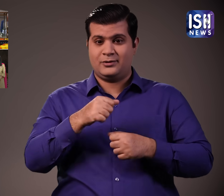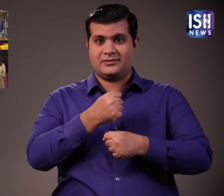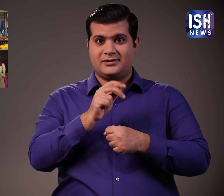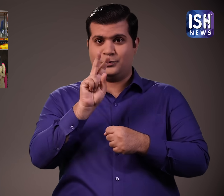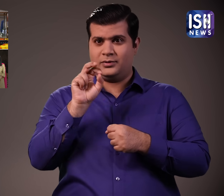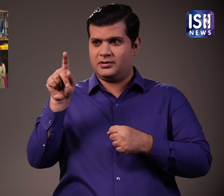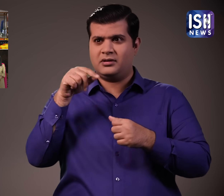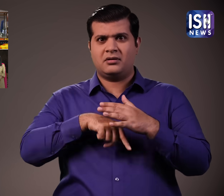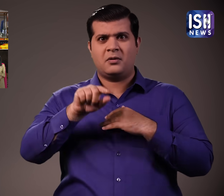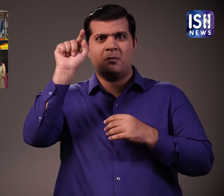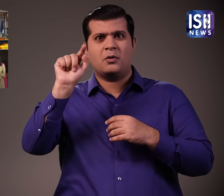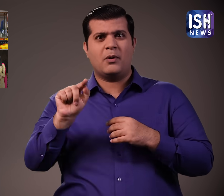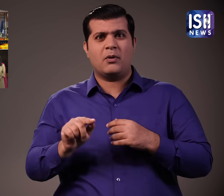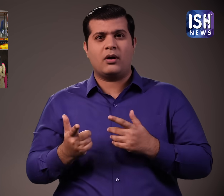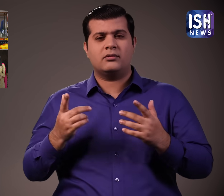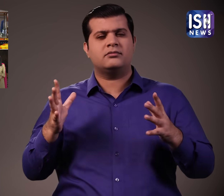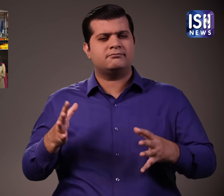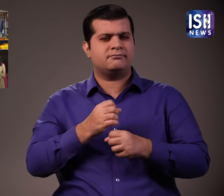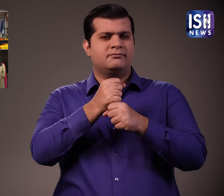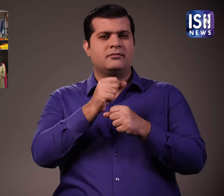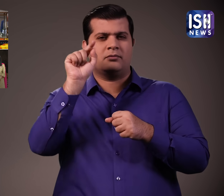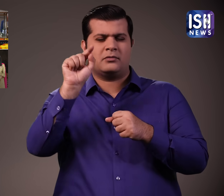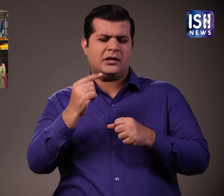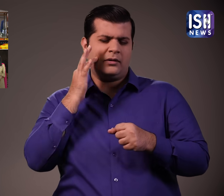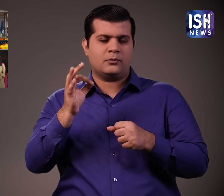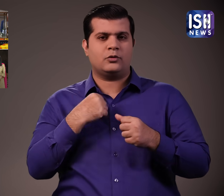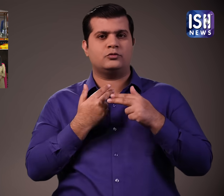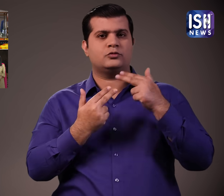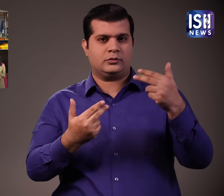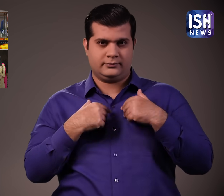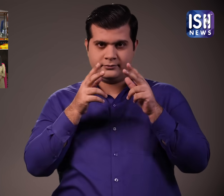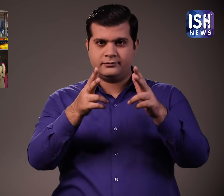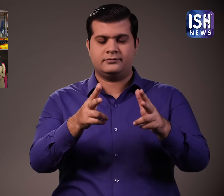Here are some highlights of the G20 Summit: